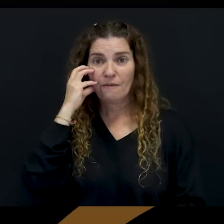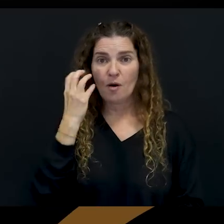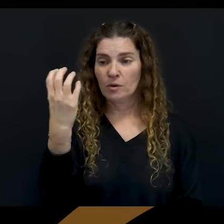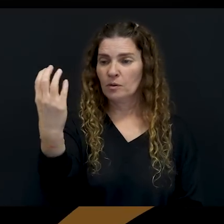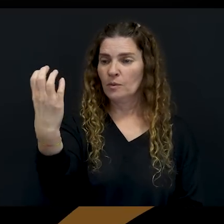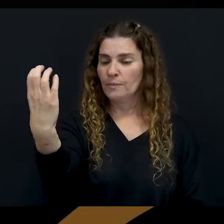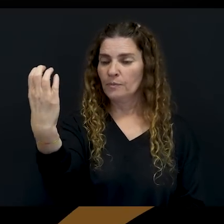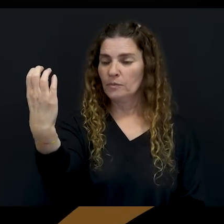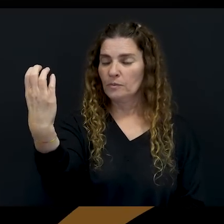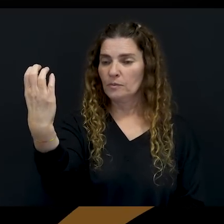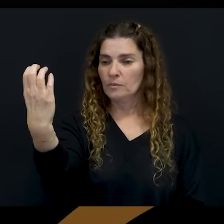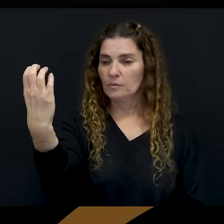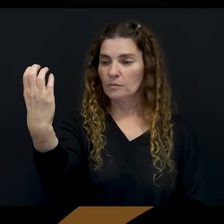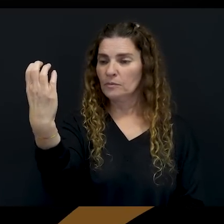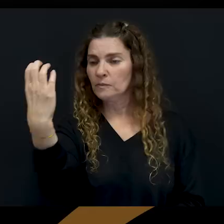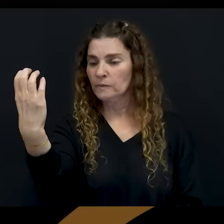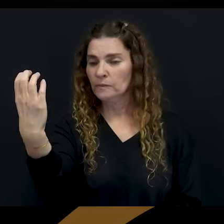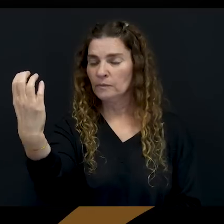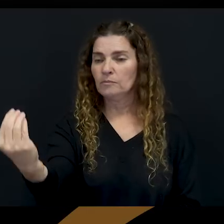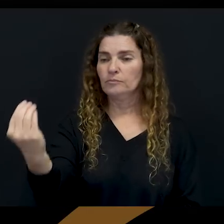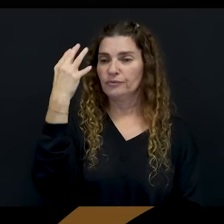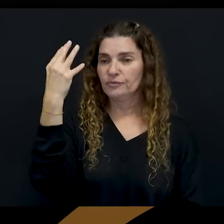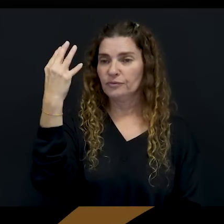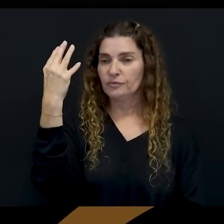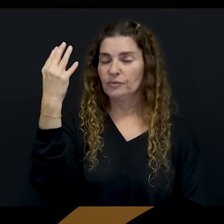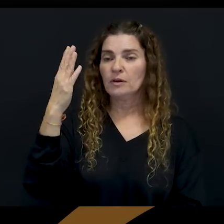This then alerts the phone and the shopper can choose to have the ingredients,